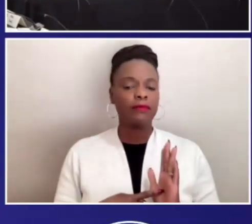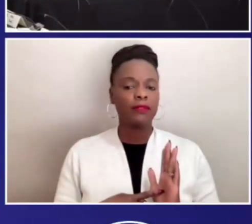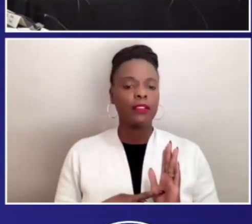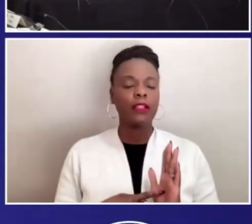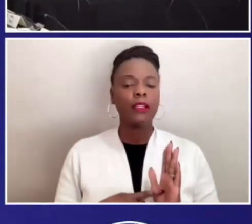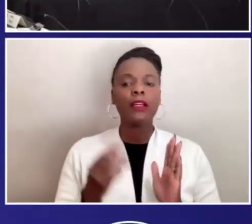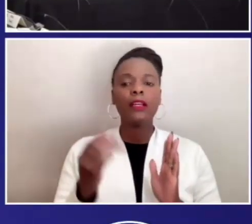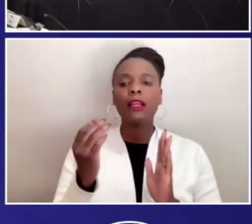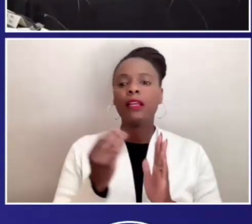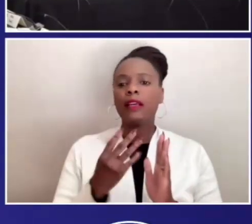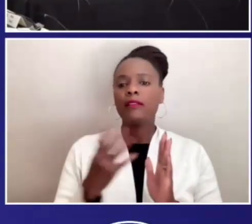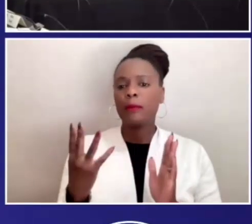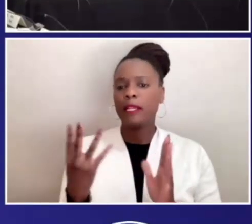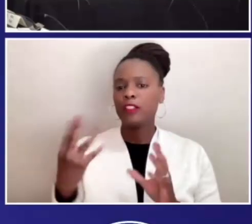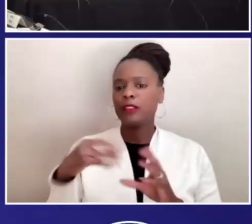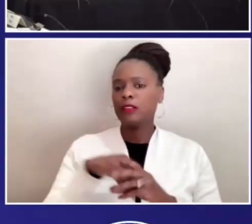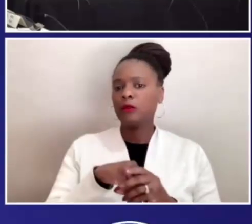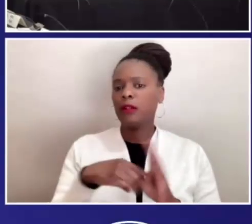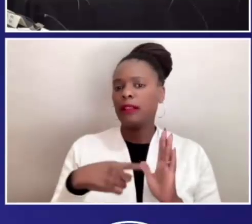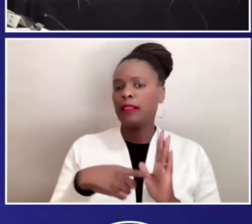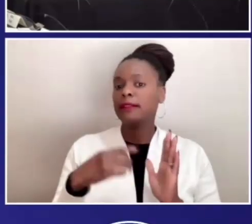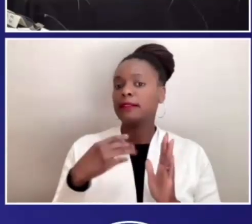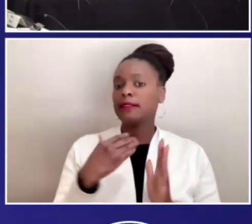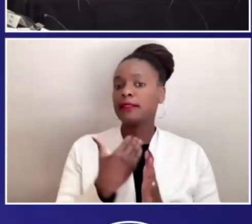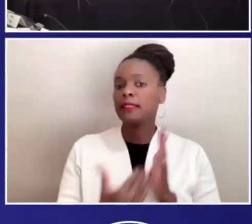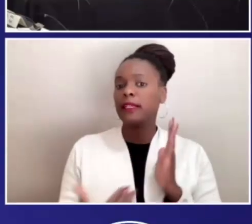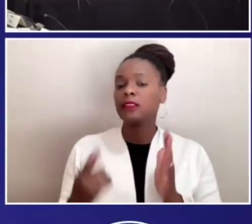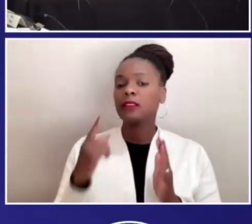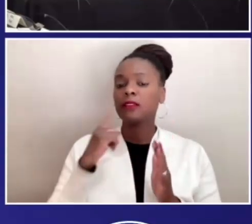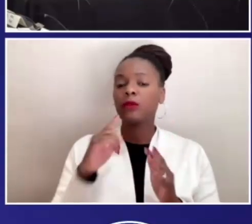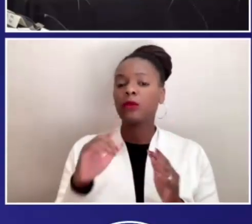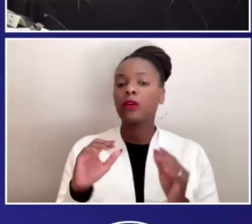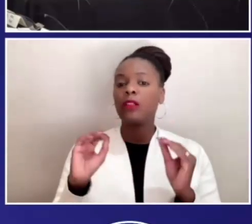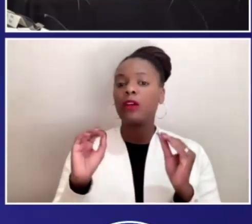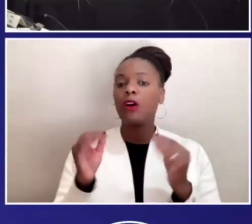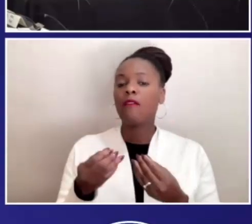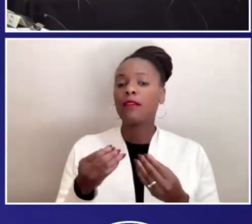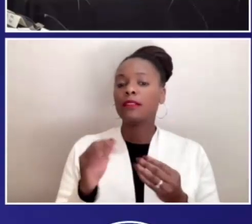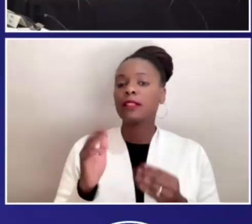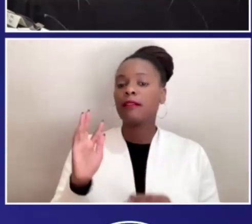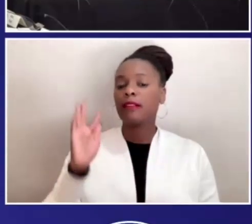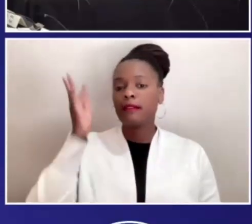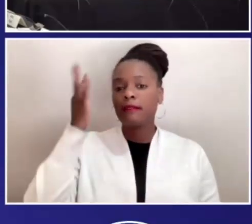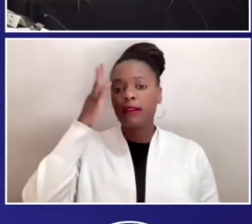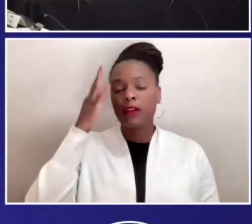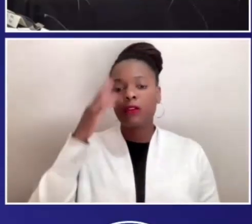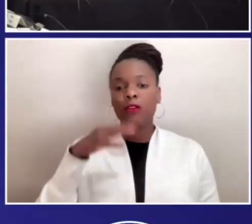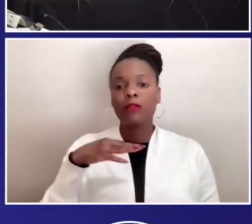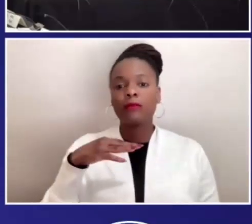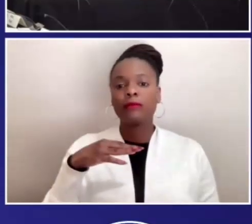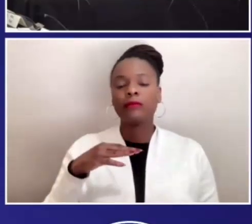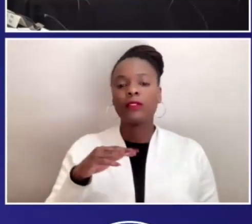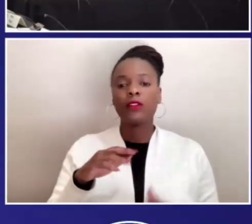that's included in this section to the office of the Federal Register, it will be easier for us to do a replace